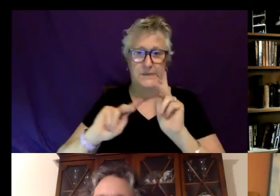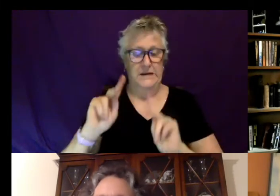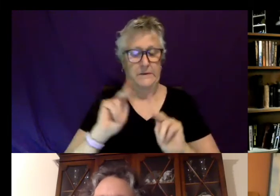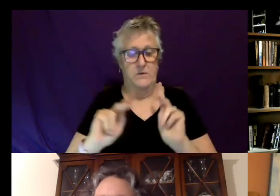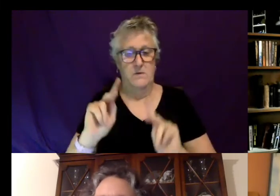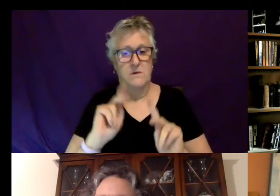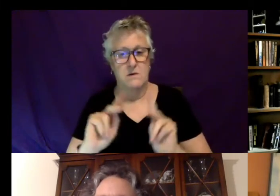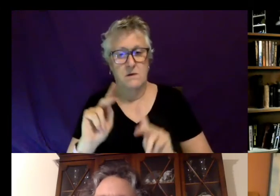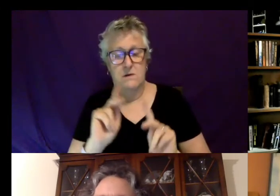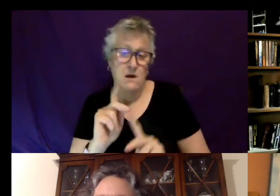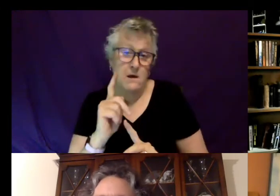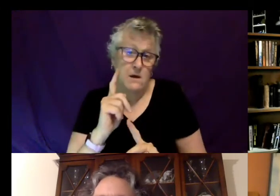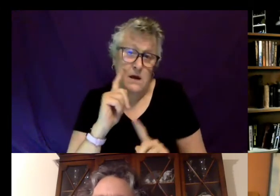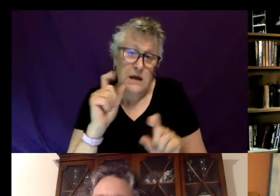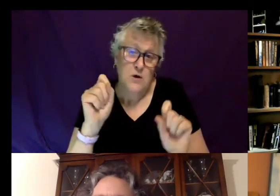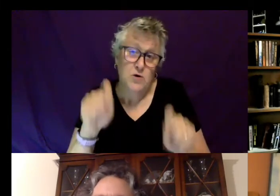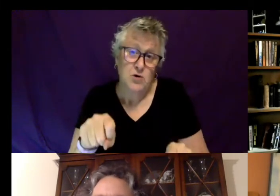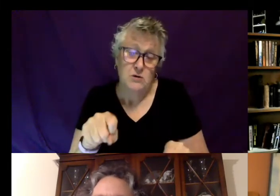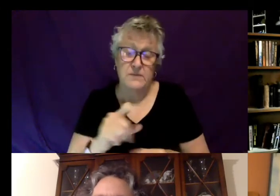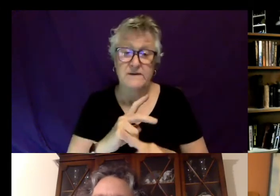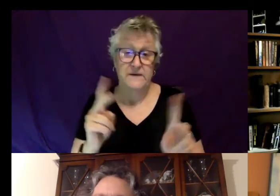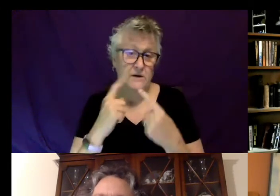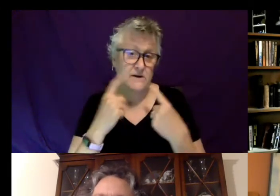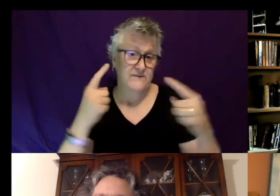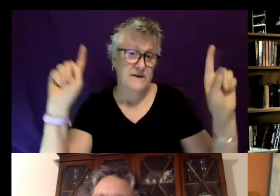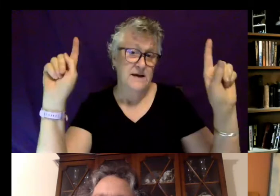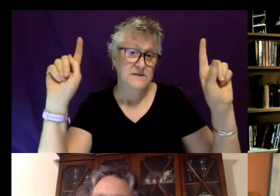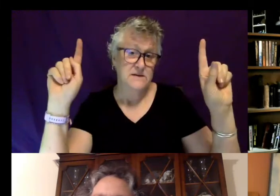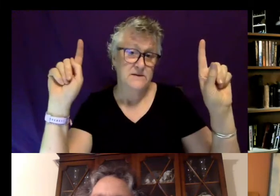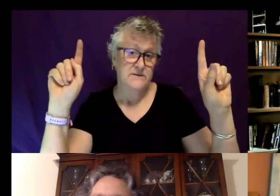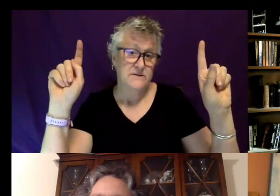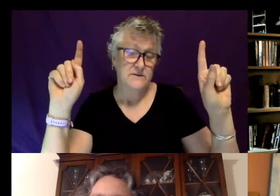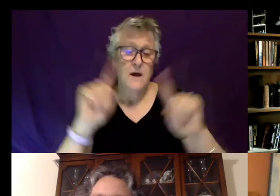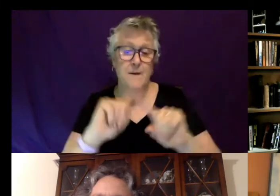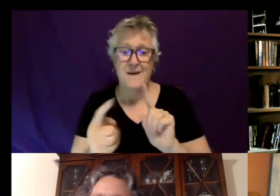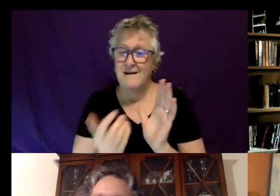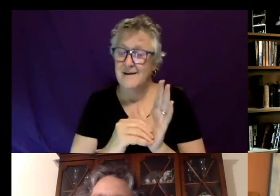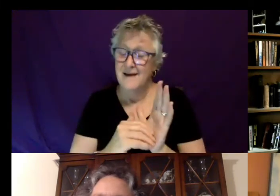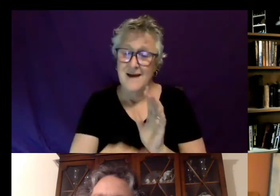can be very effective, you know. If you-- but once again relying on